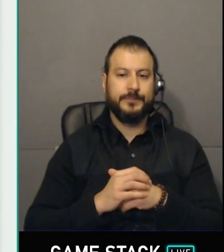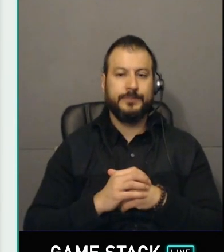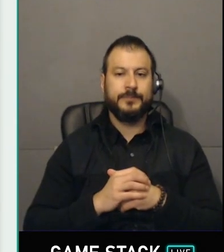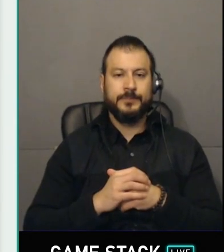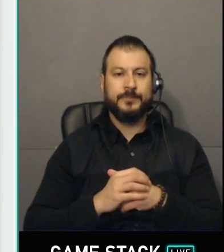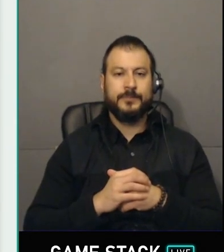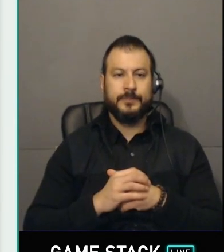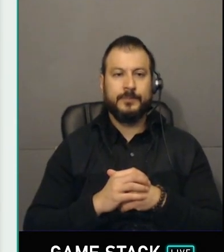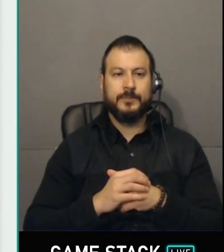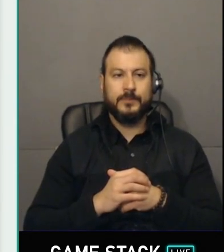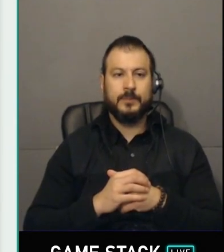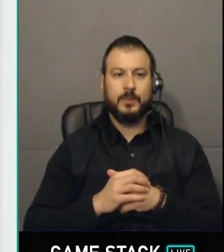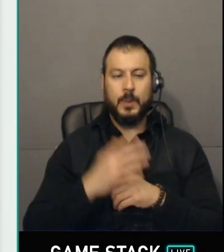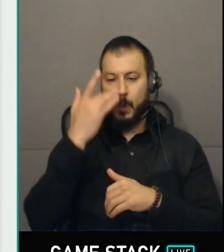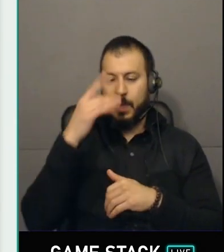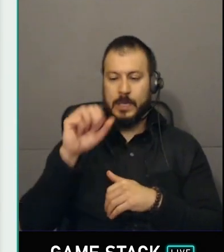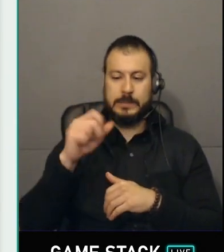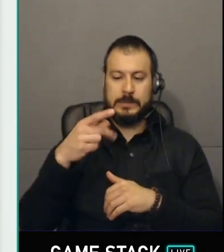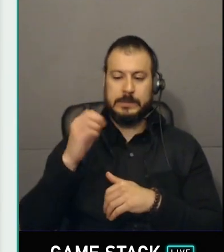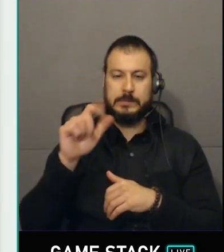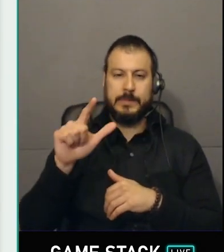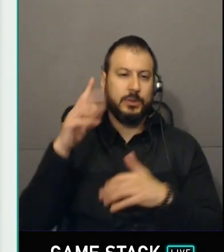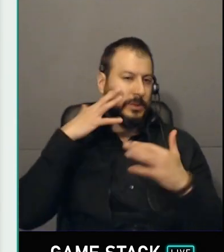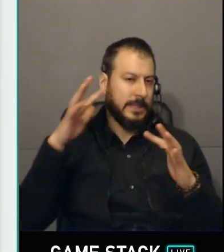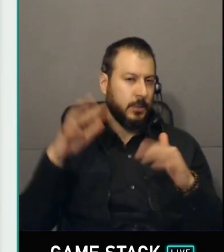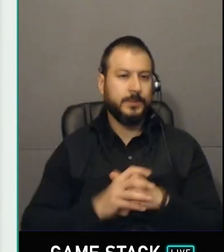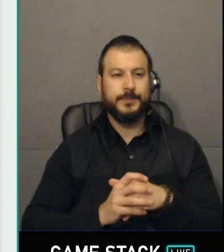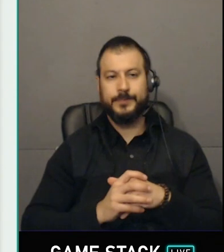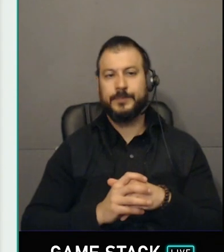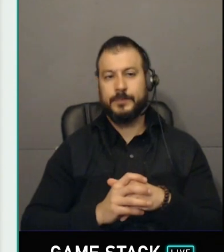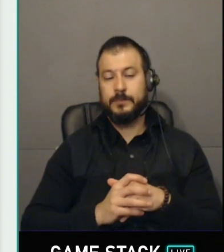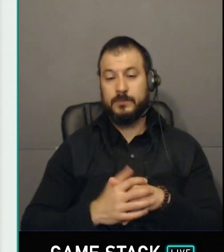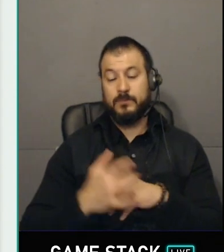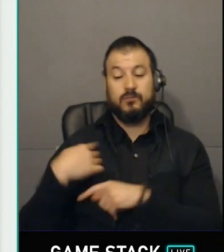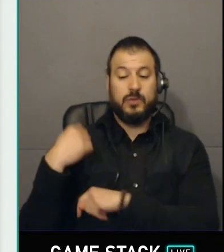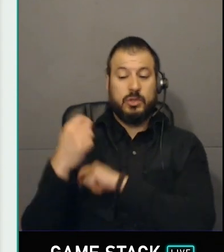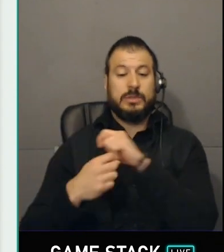So why spatial sound? You know, traditional audio,